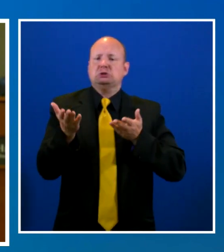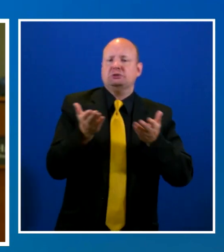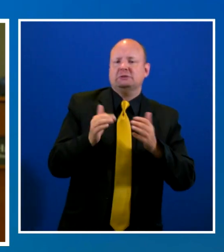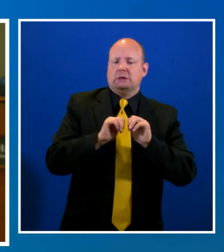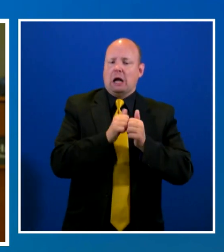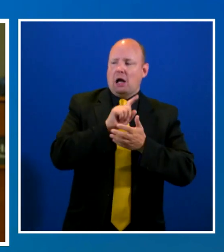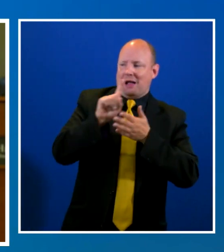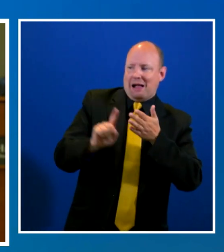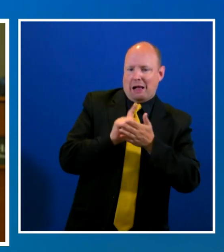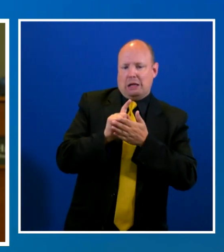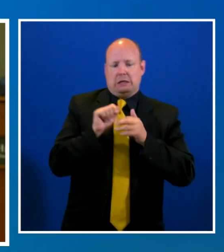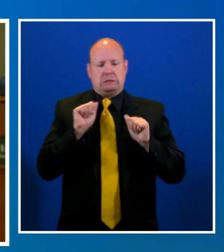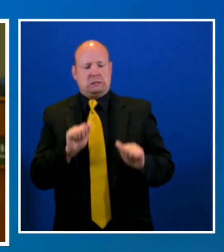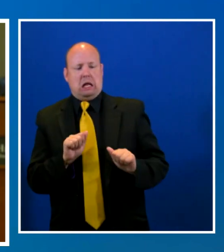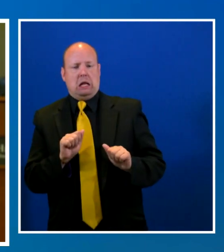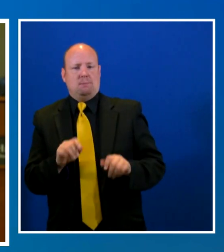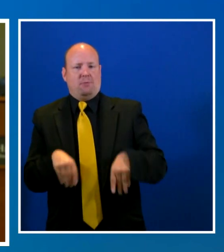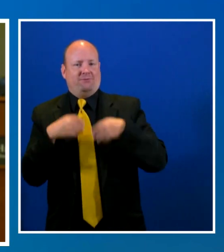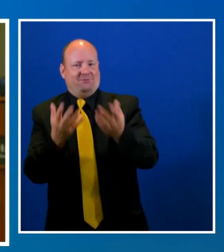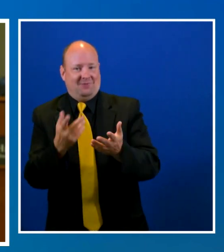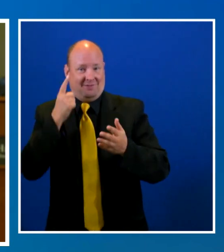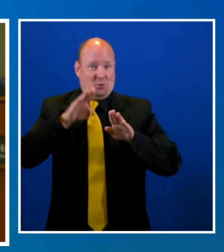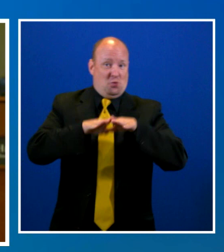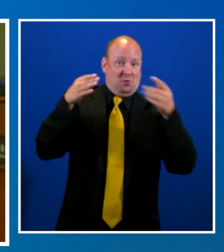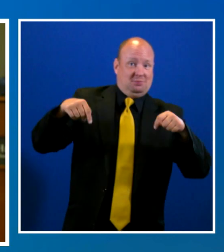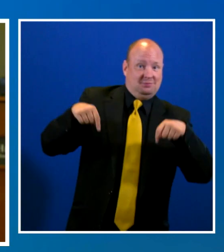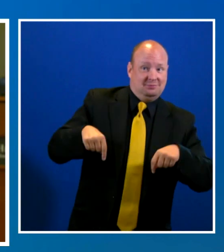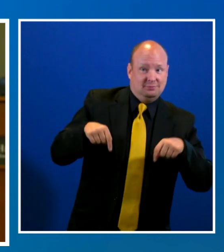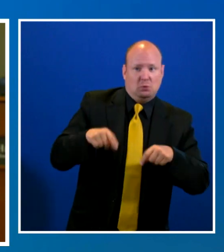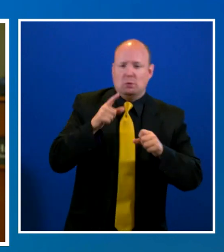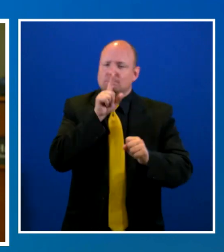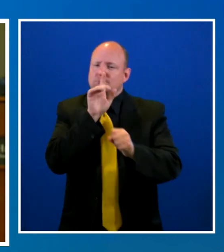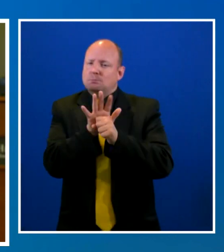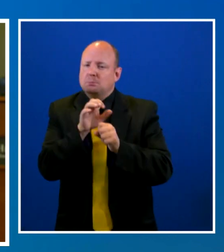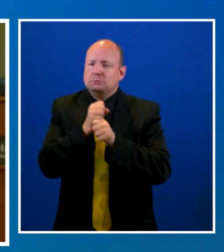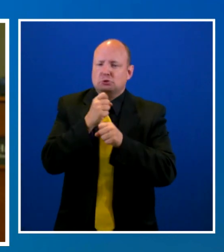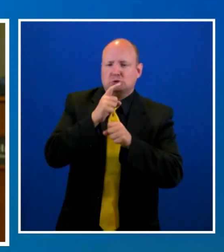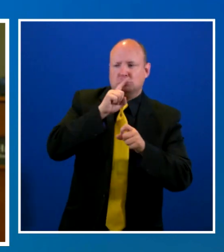We're committed to keeping our community healthy and safe while